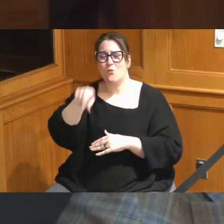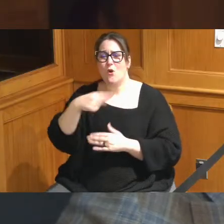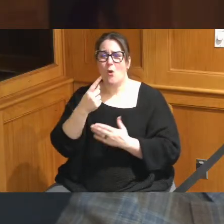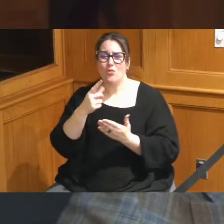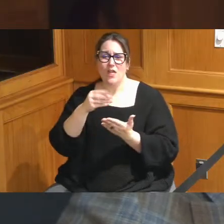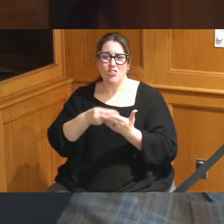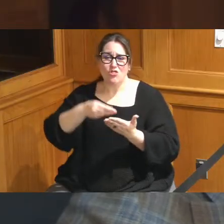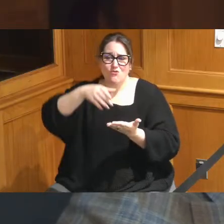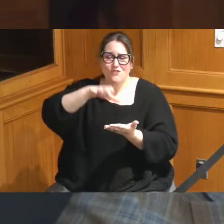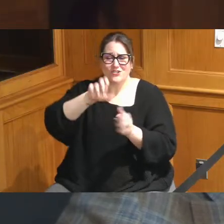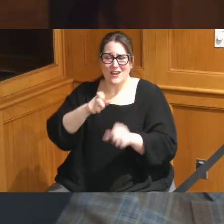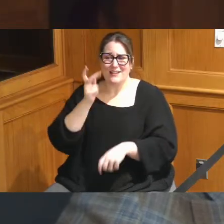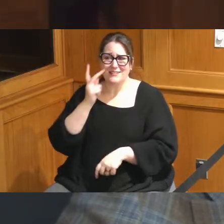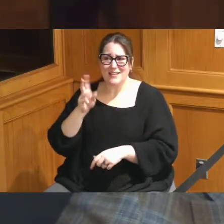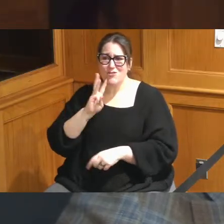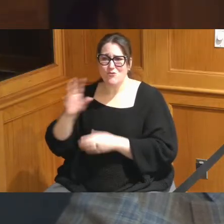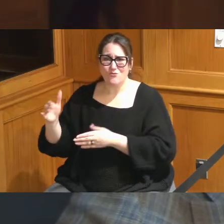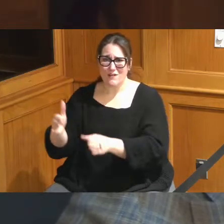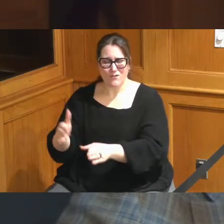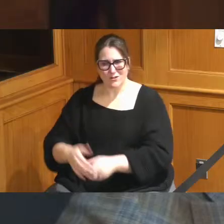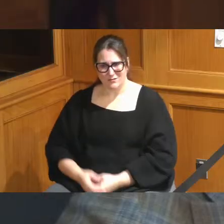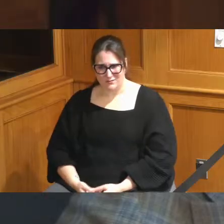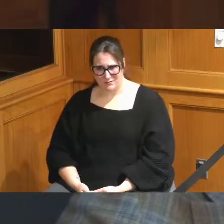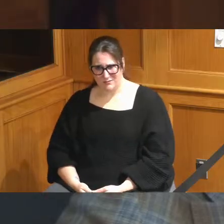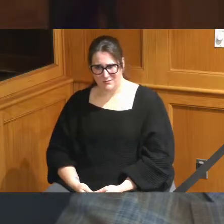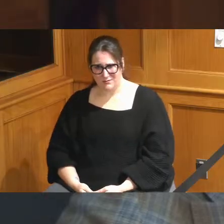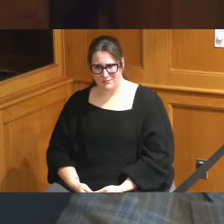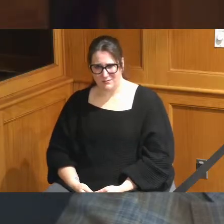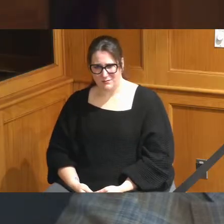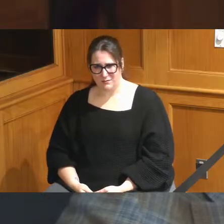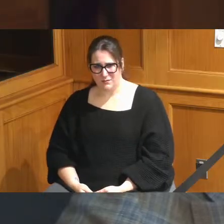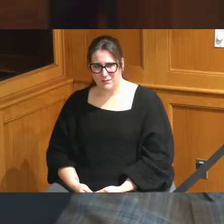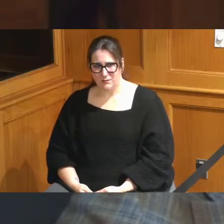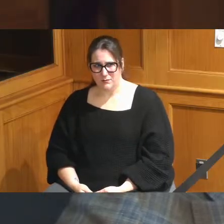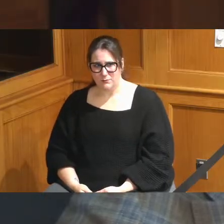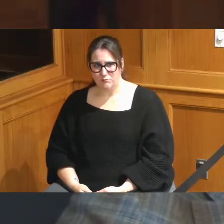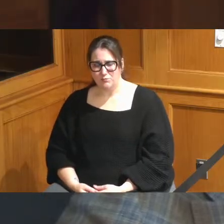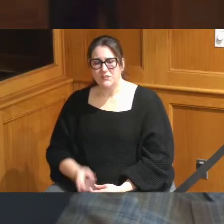When they get down there, these million-dollar condos, they don't want to hear all this noise